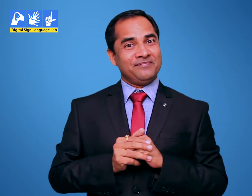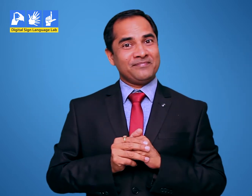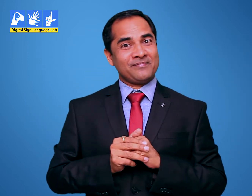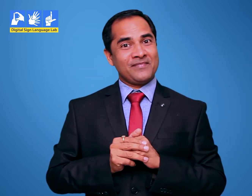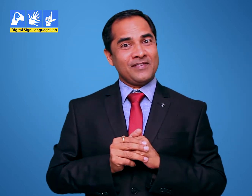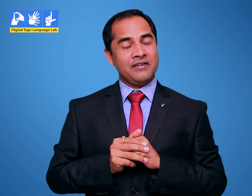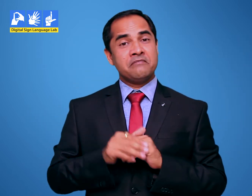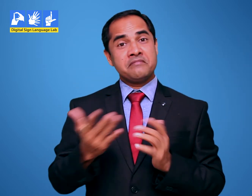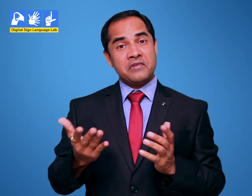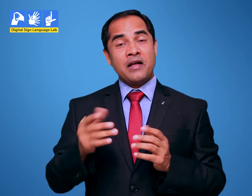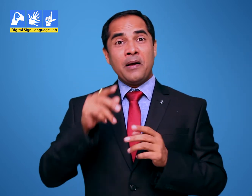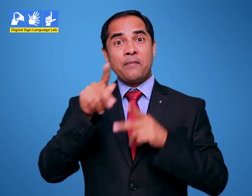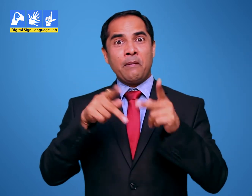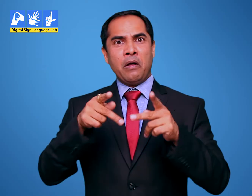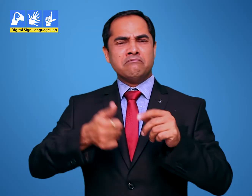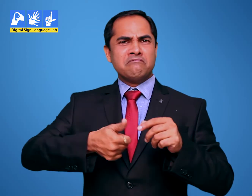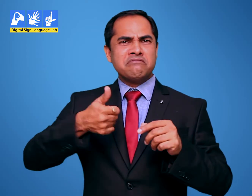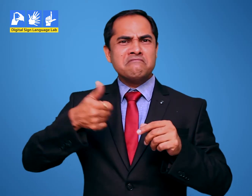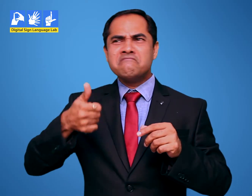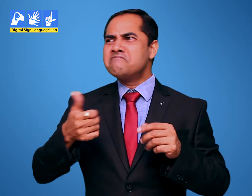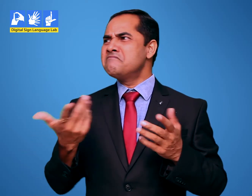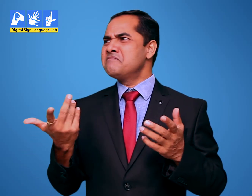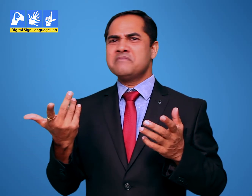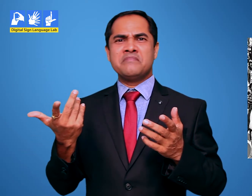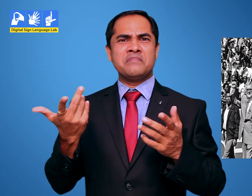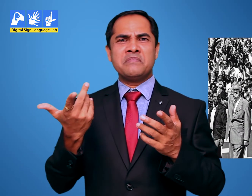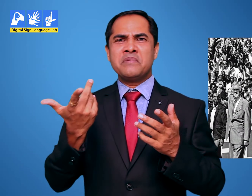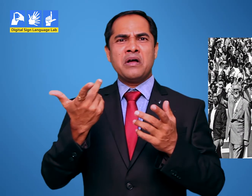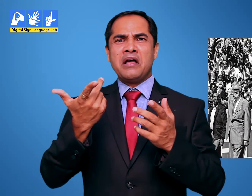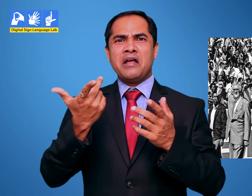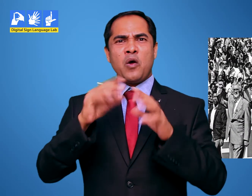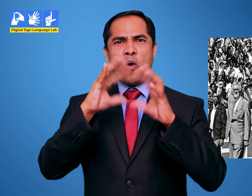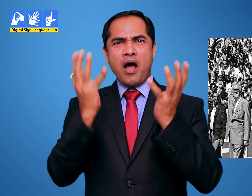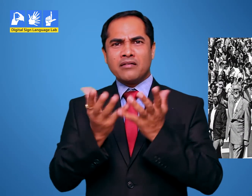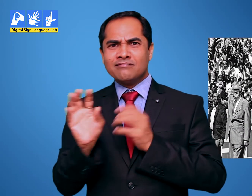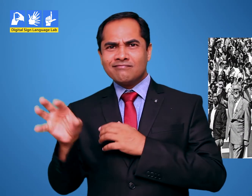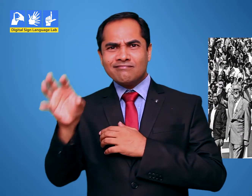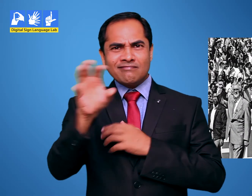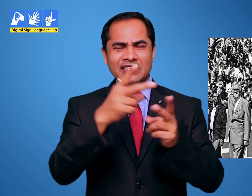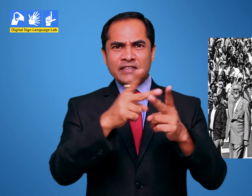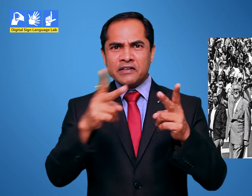government. All major politicians and international